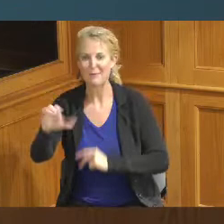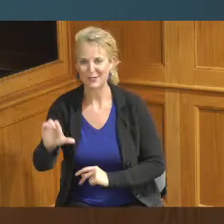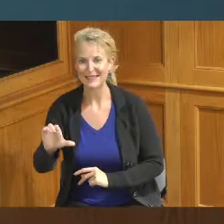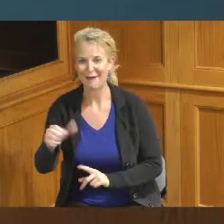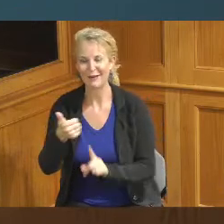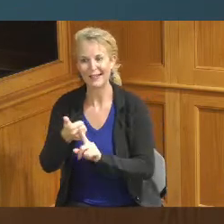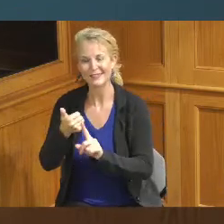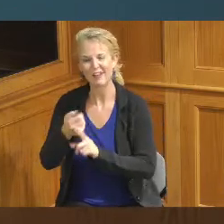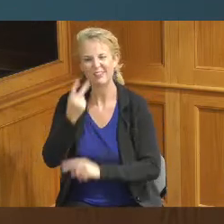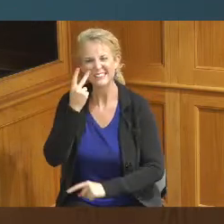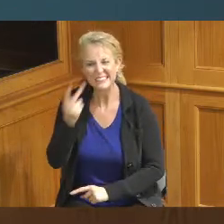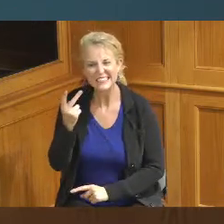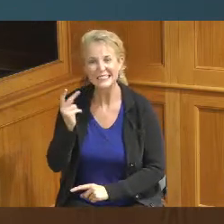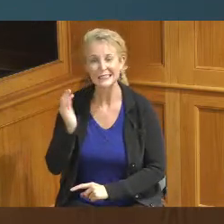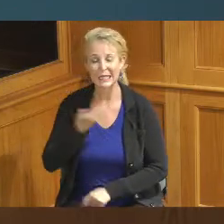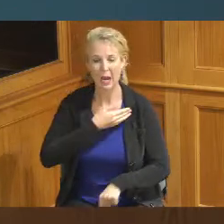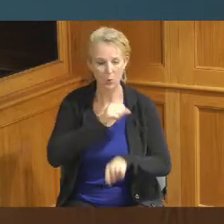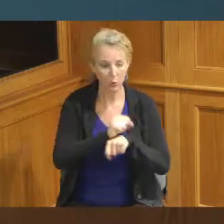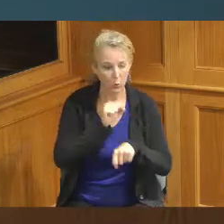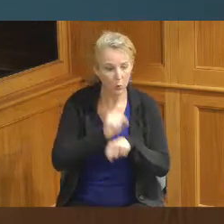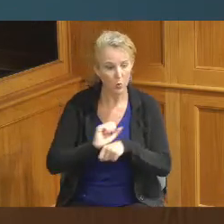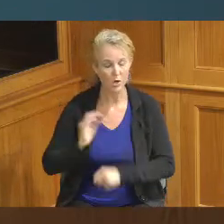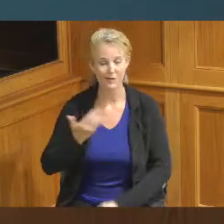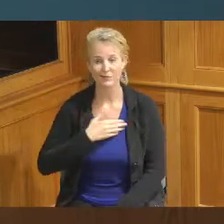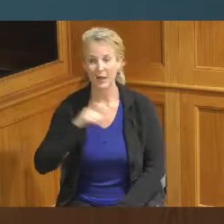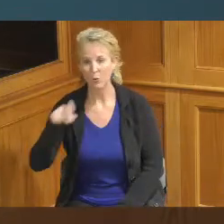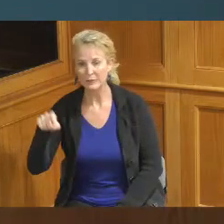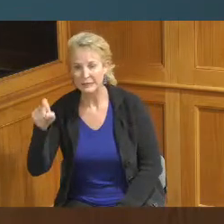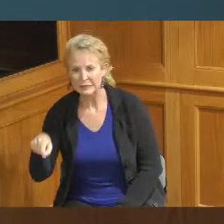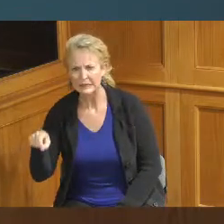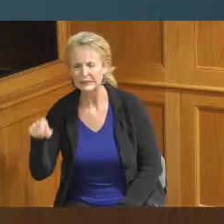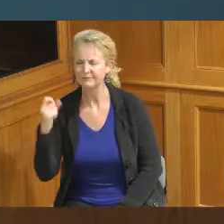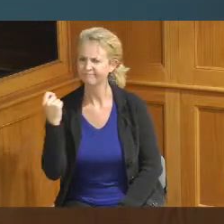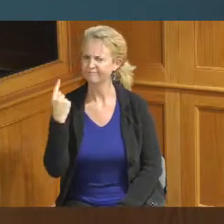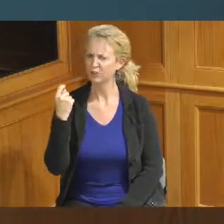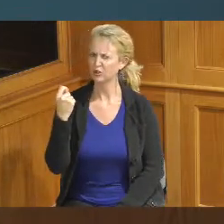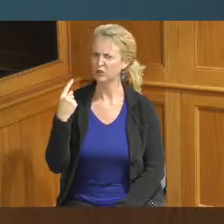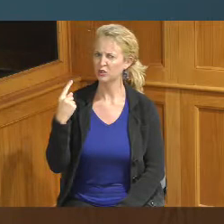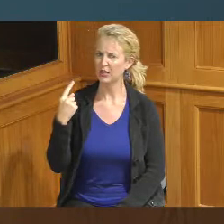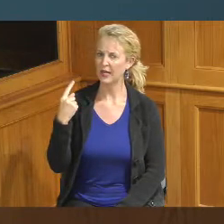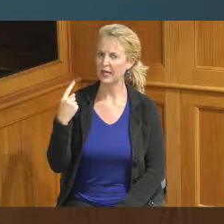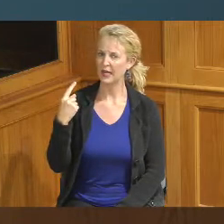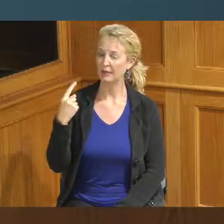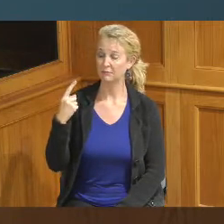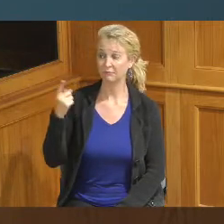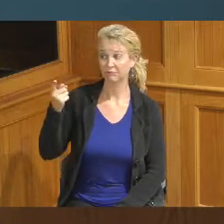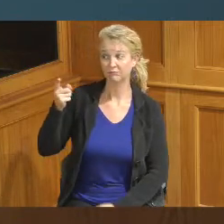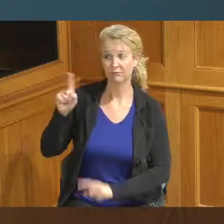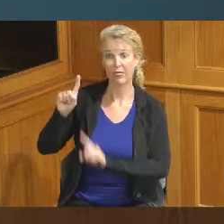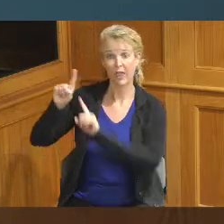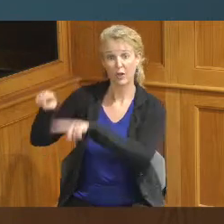work the needs and understand when they're in Washington being our voice in Washington that